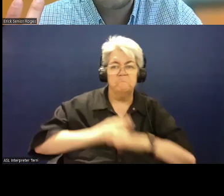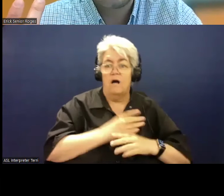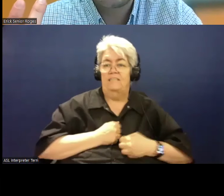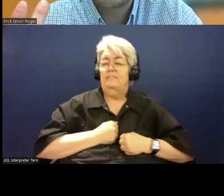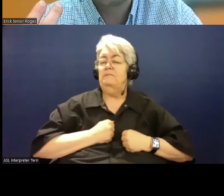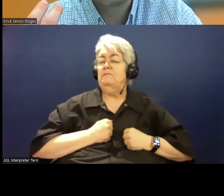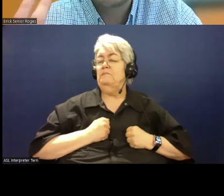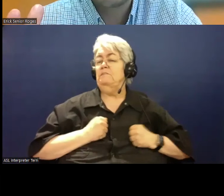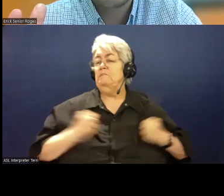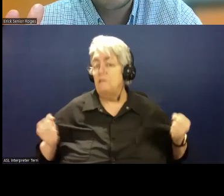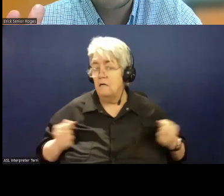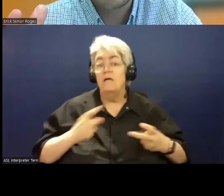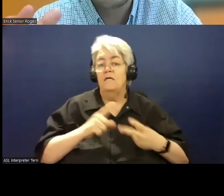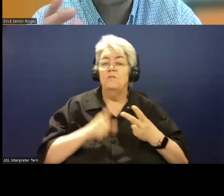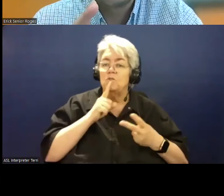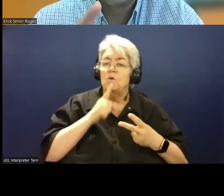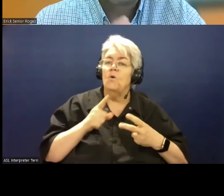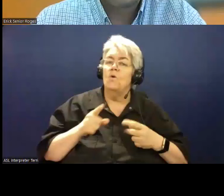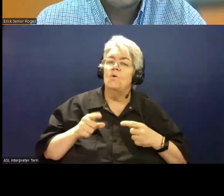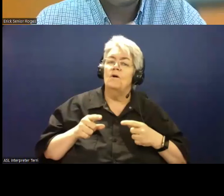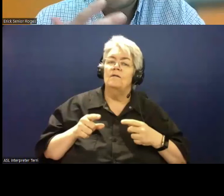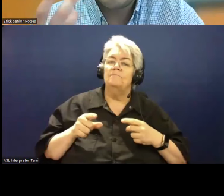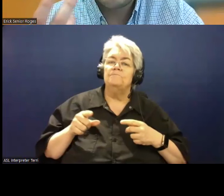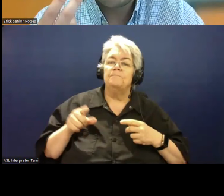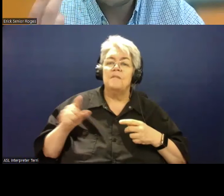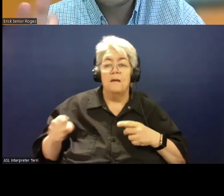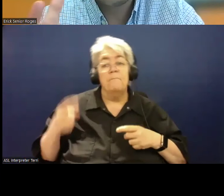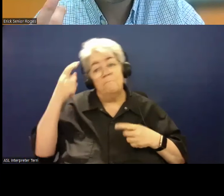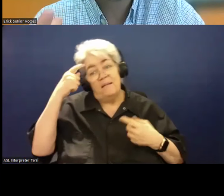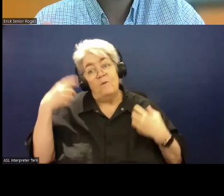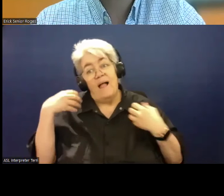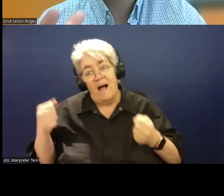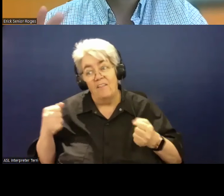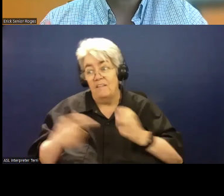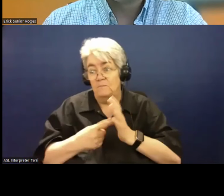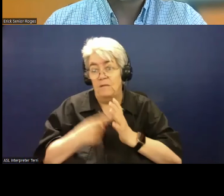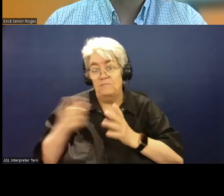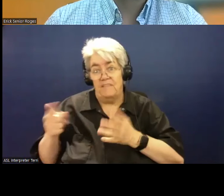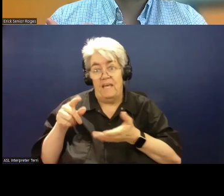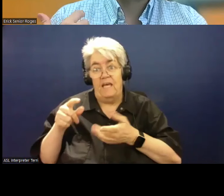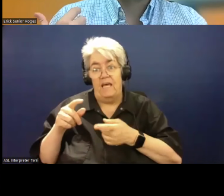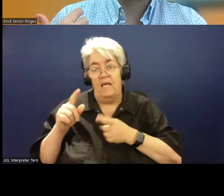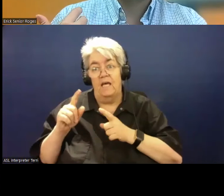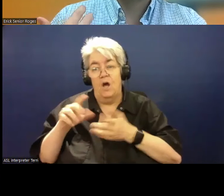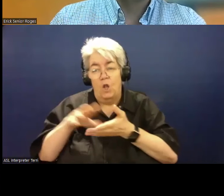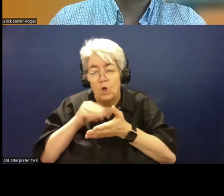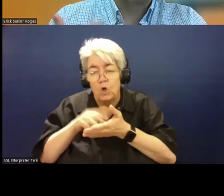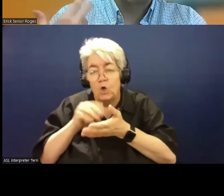MENTAL HEALTH CARE PROVIDERS ARE TRAINED WITH MORE U.S.